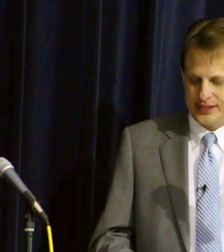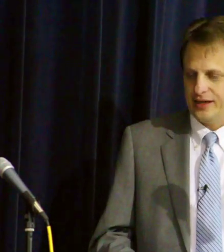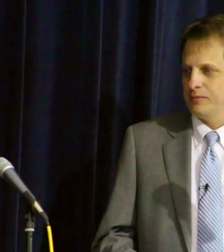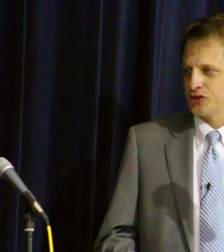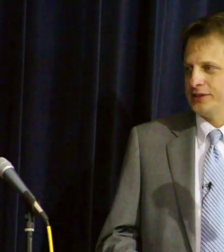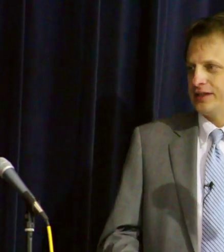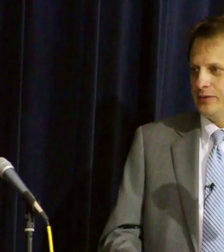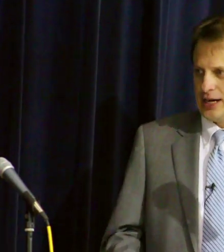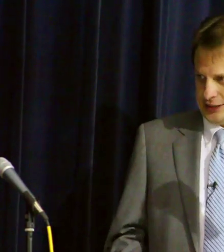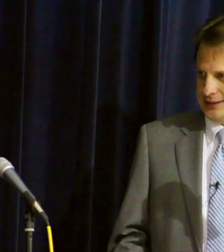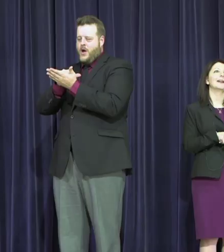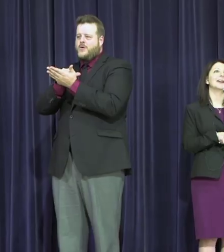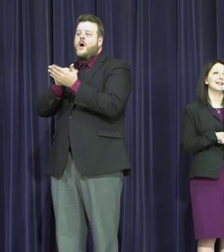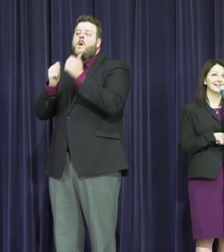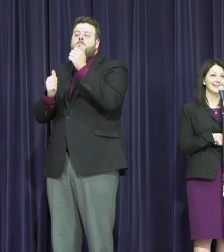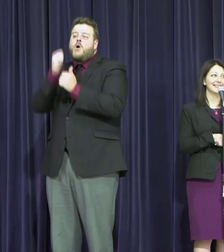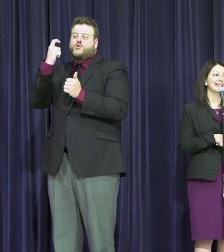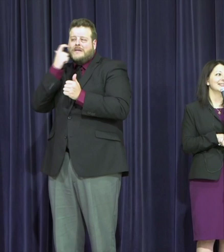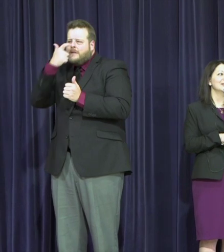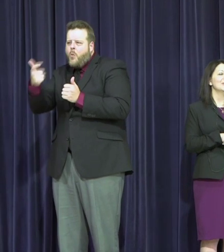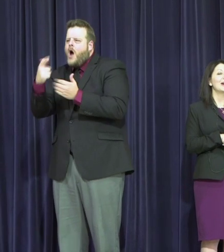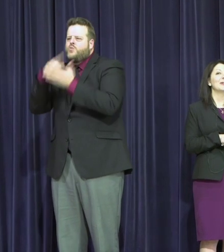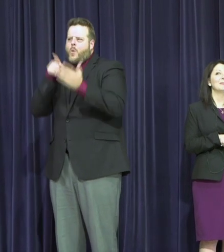What would we see under most recently watched?